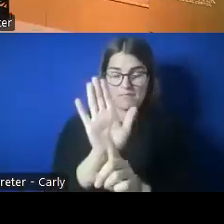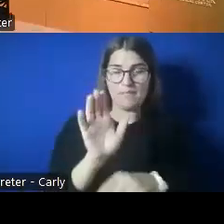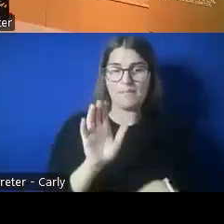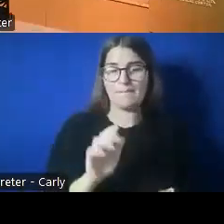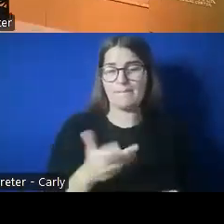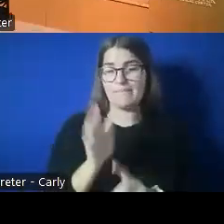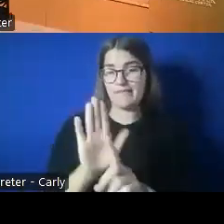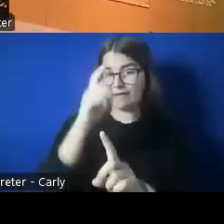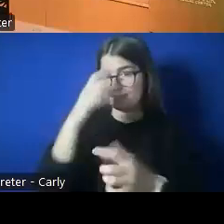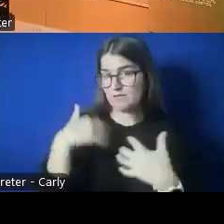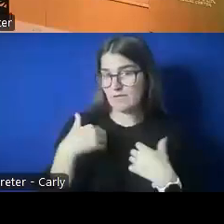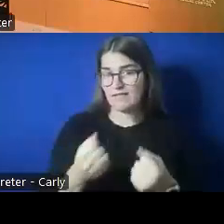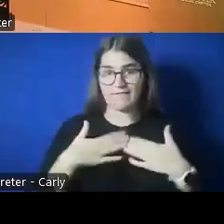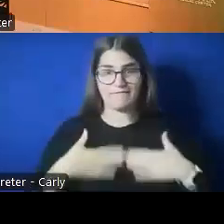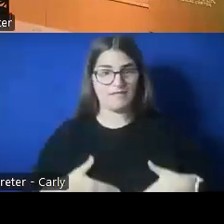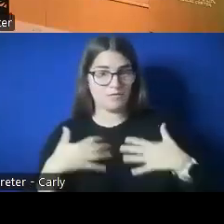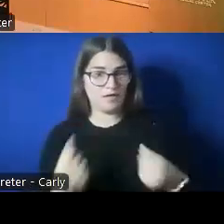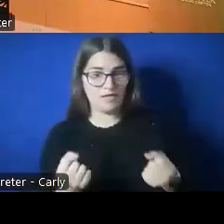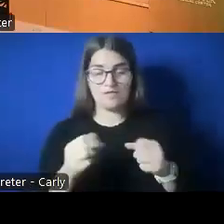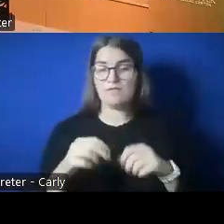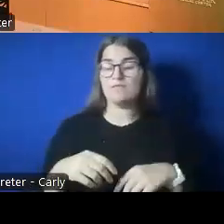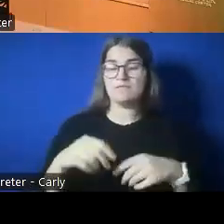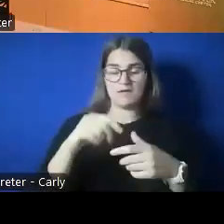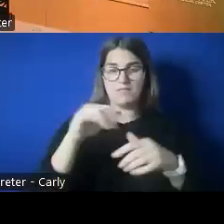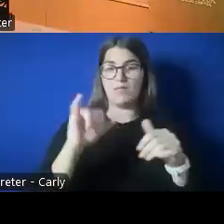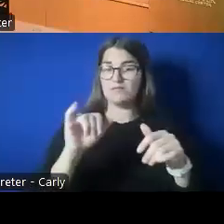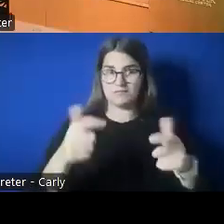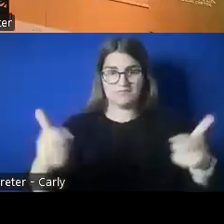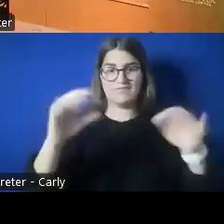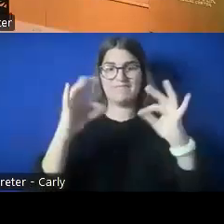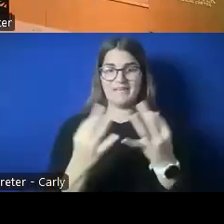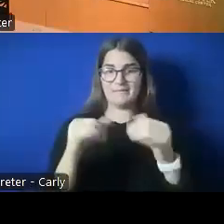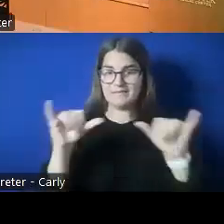mental and physical health as well as family systems and generational impacts um economic